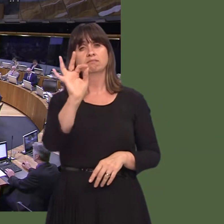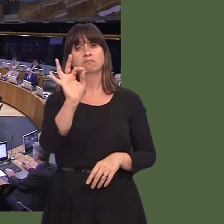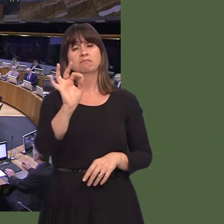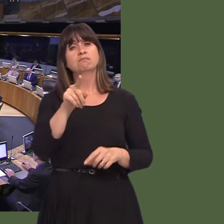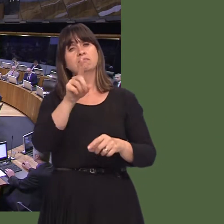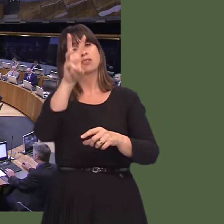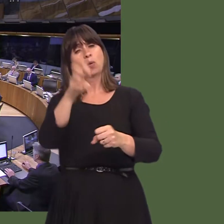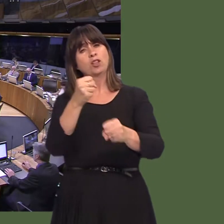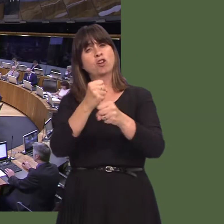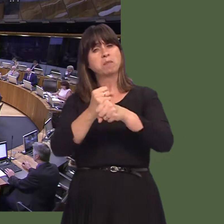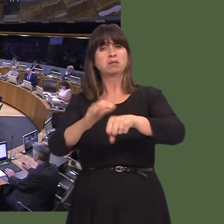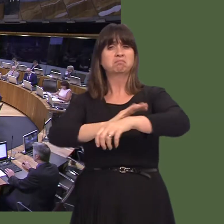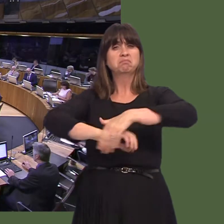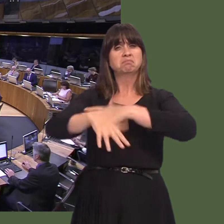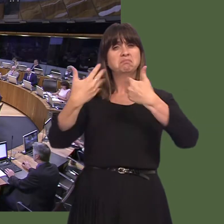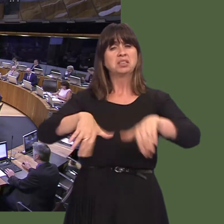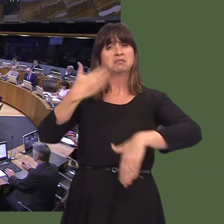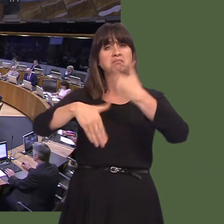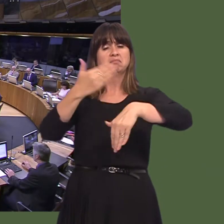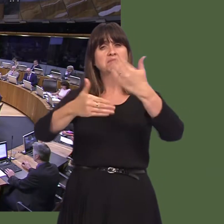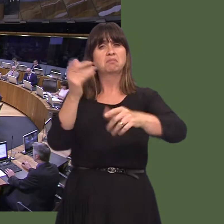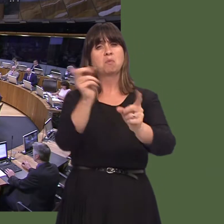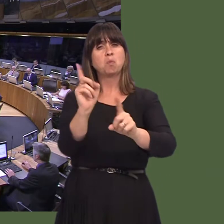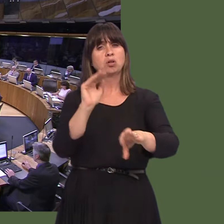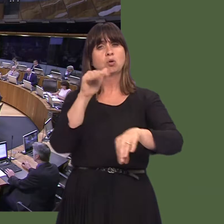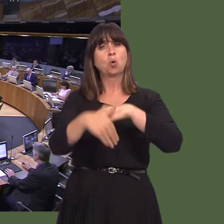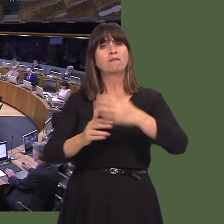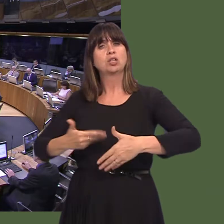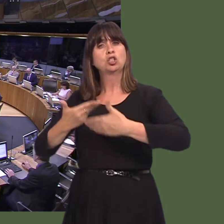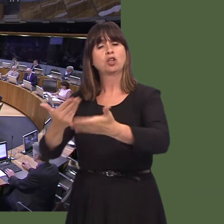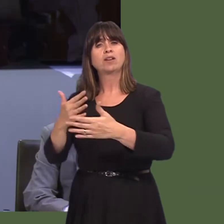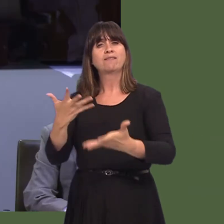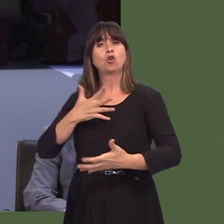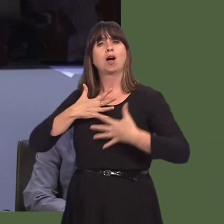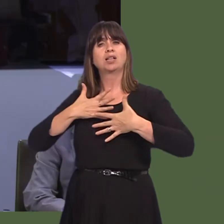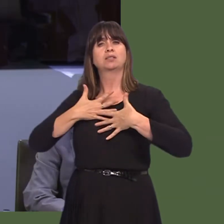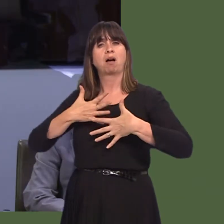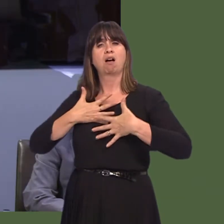Pa gamau y mae Llywodraeth Cymru'n eu cymryd i wella gwasanaethau ar gyfer dioddefwyr asthma?